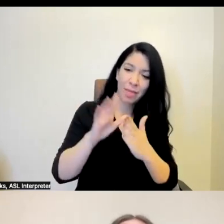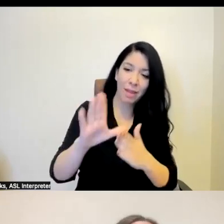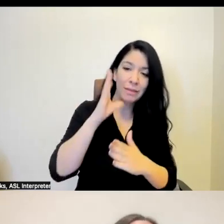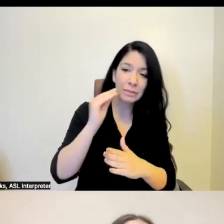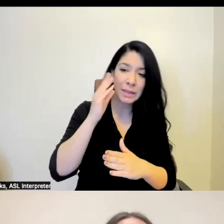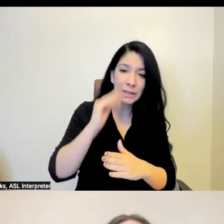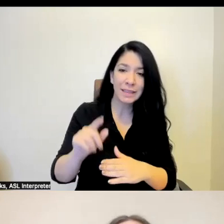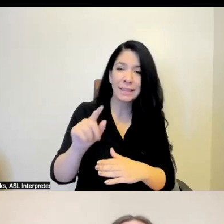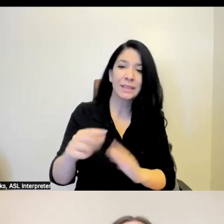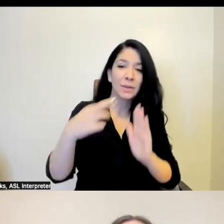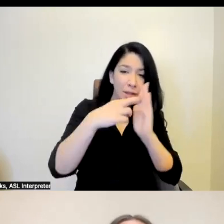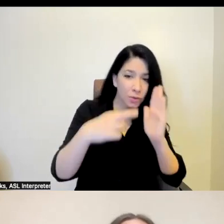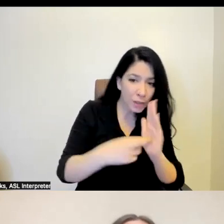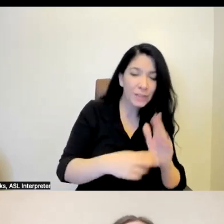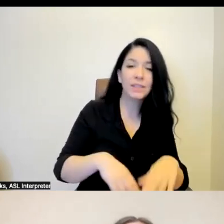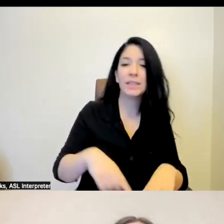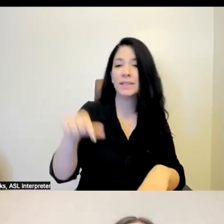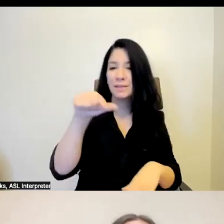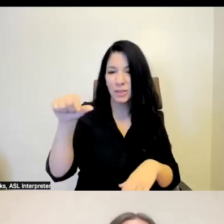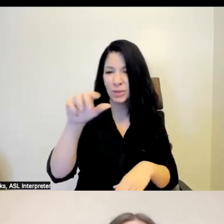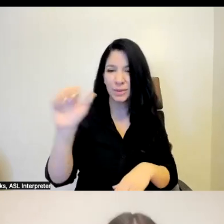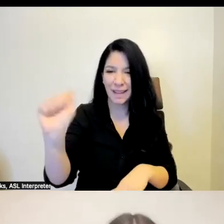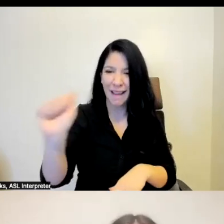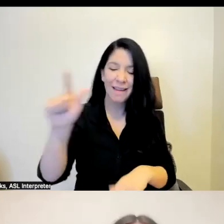or in their registration questions some of their experiences,